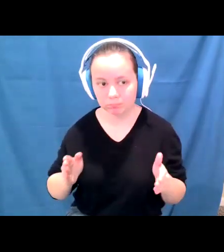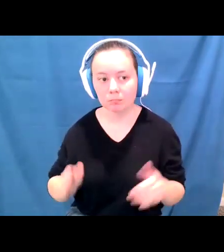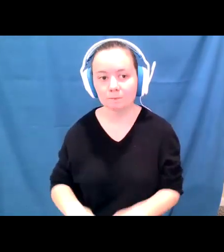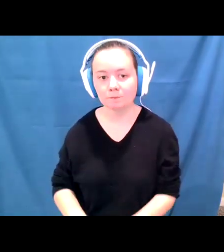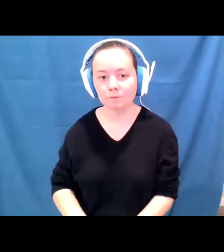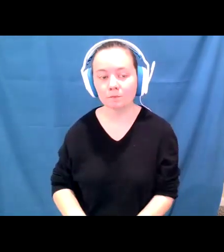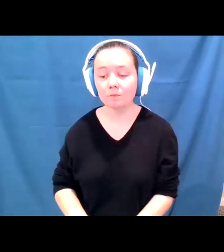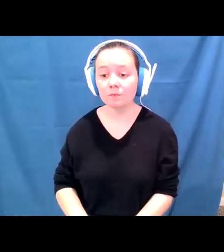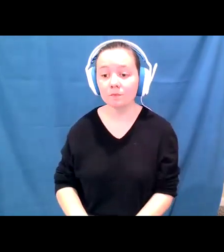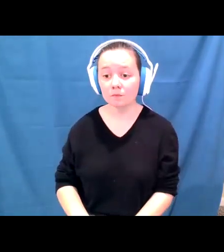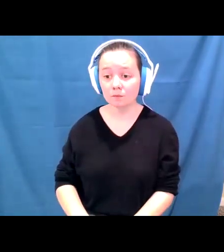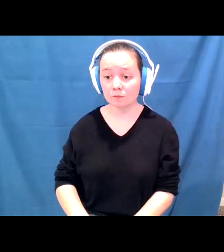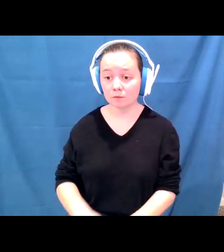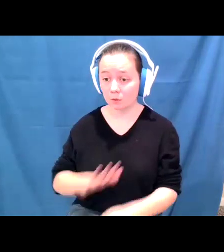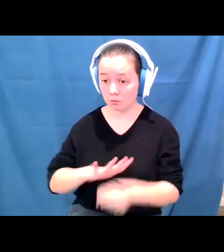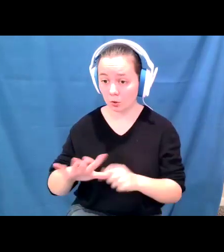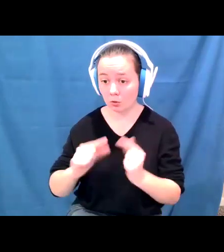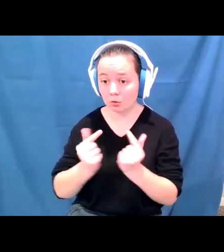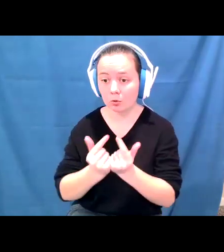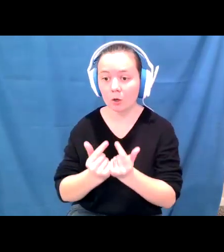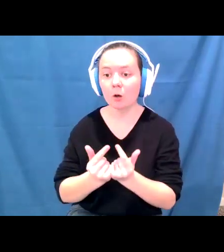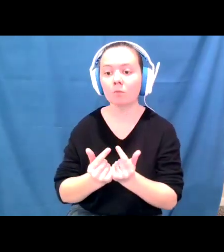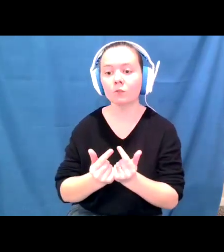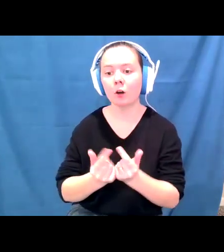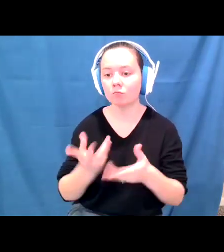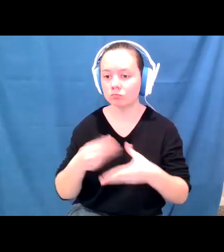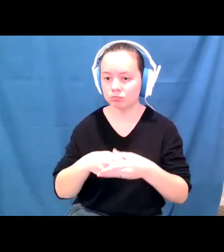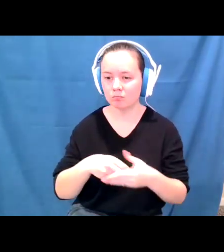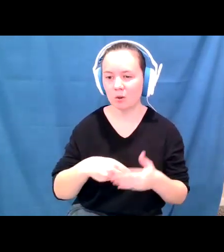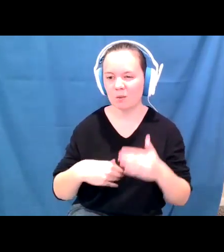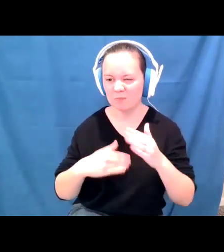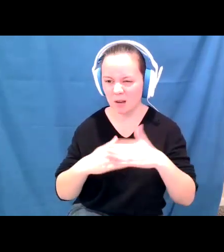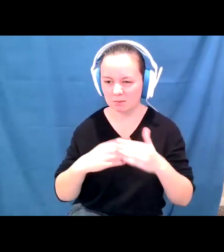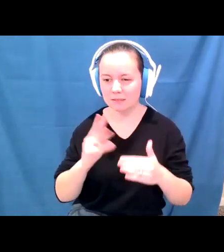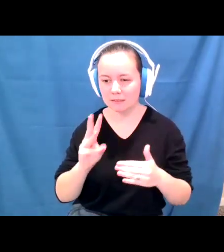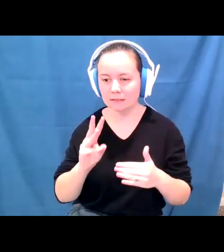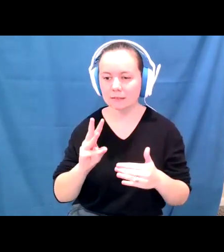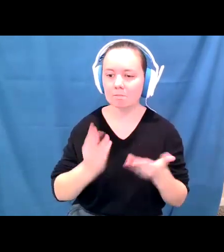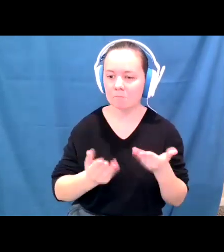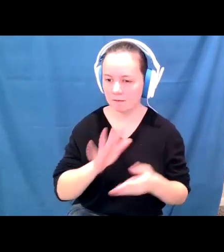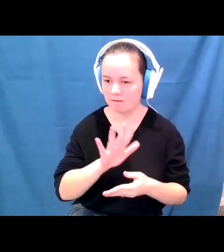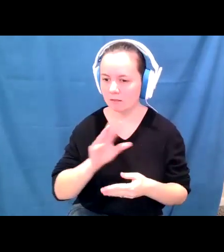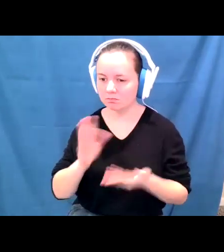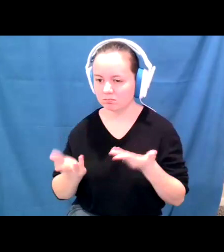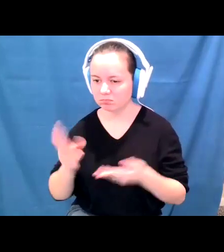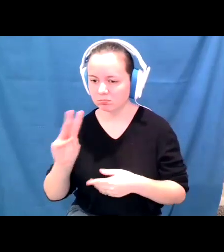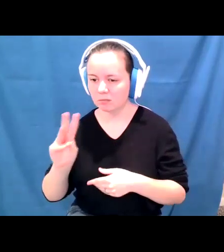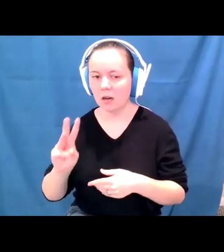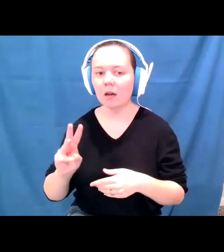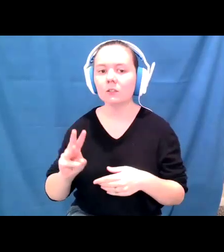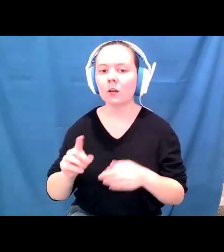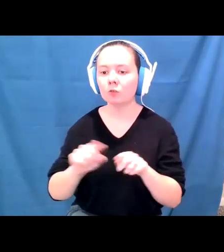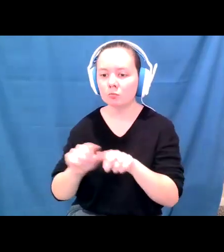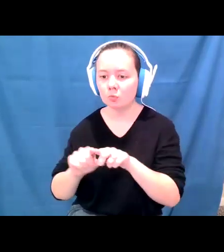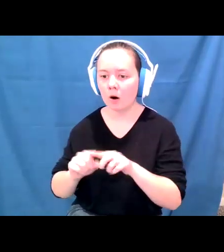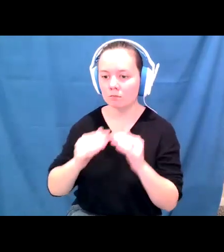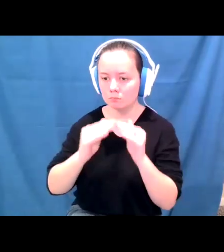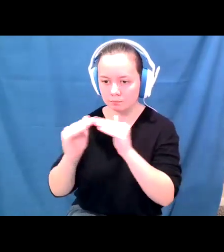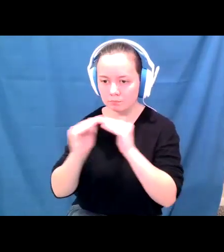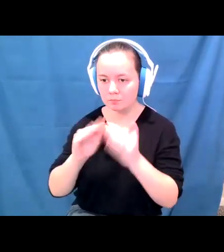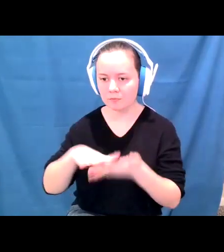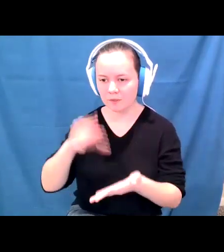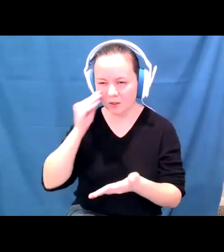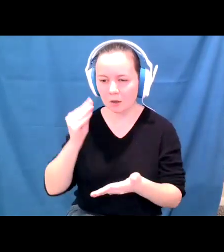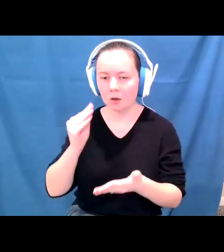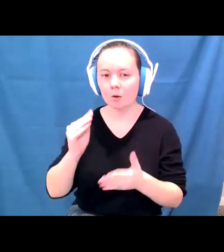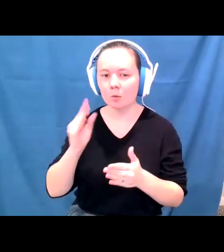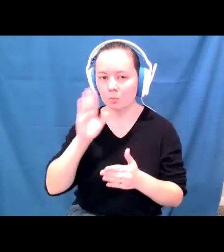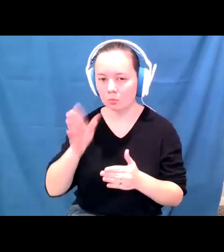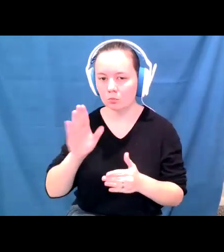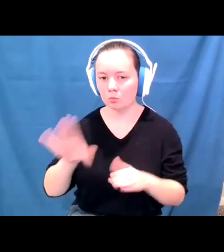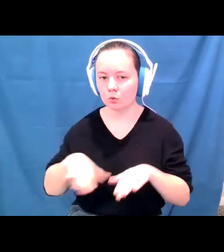So for the entire group of 5-6 states, up to 6 states, just to really support peer to peer learning, we will have quarterly meetings with the entire state cohort,